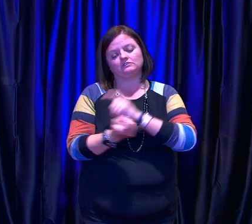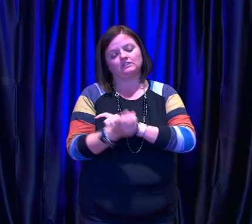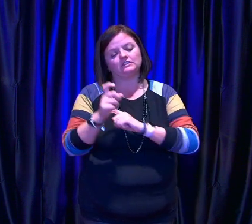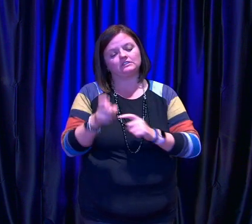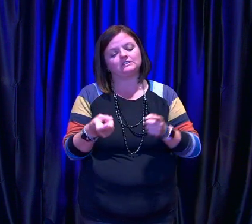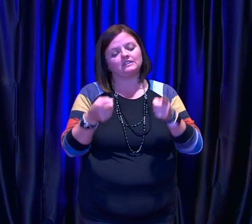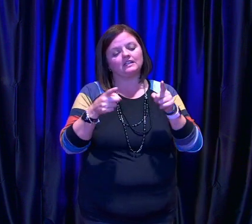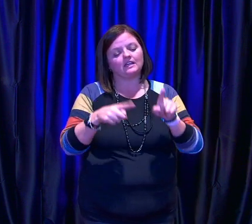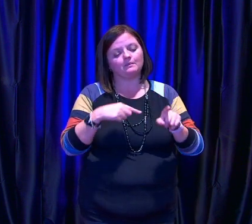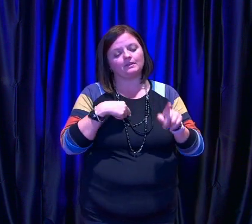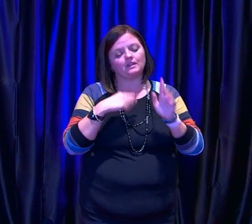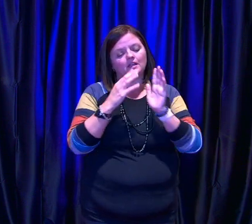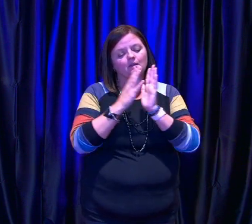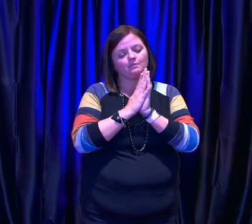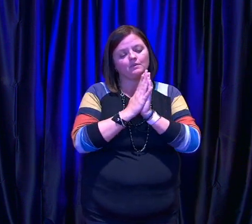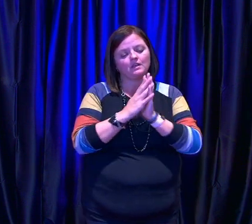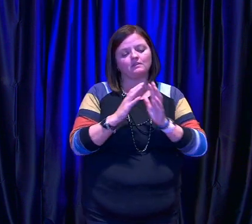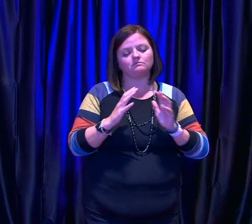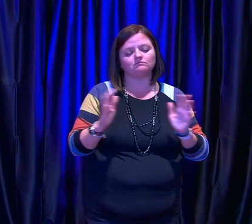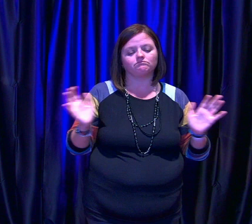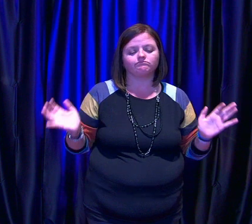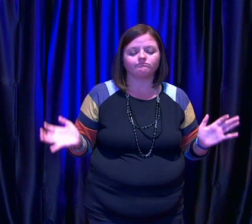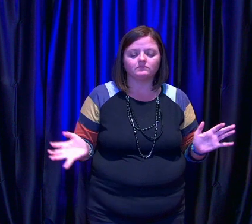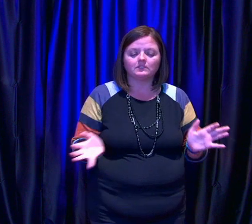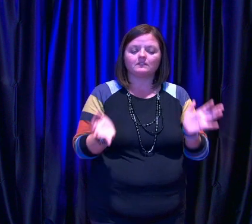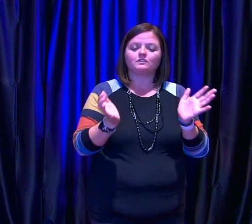i pray that you would give us courage to make those changes